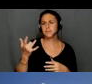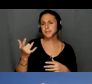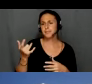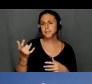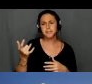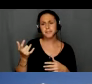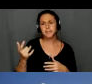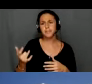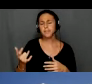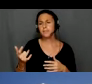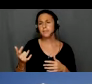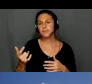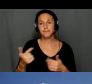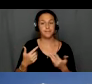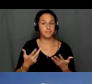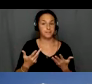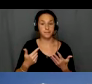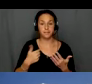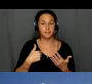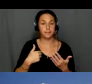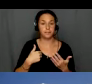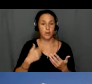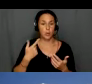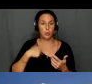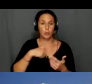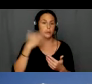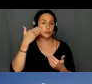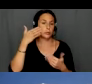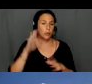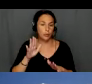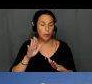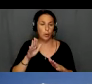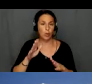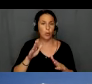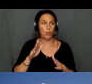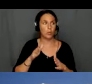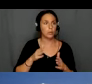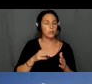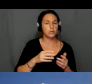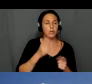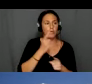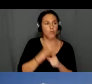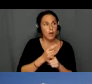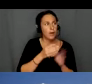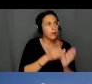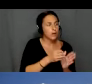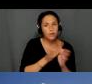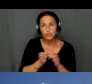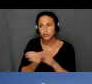the right direction, so we want the bosses so that they can give us the --